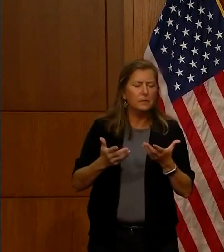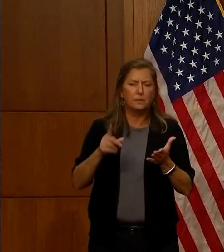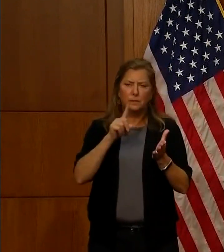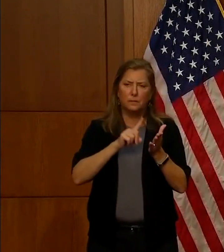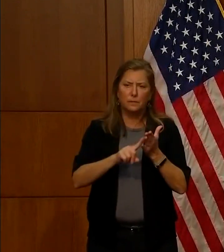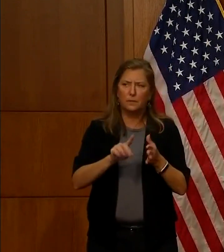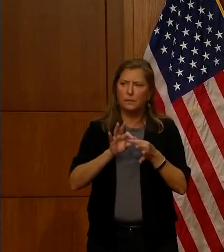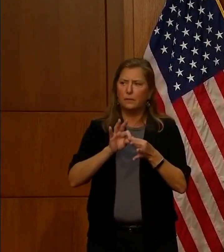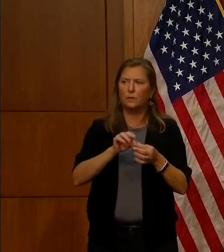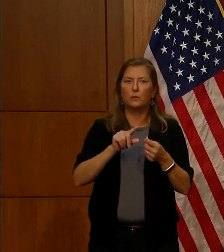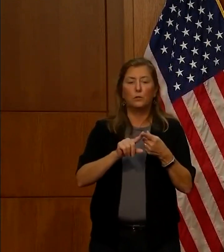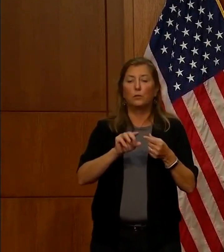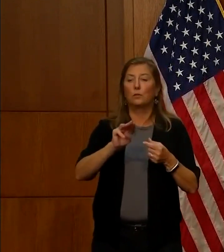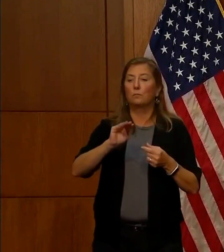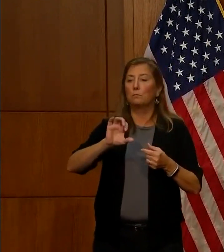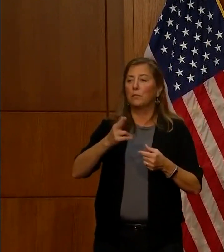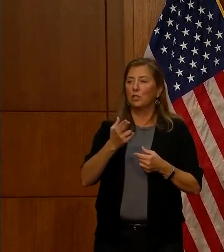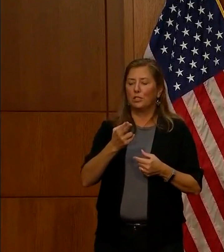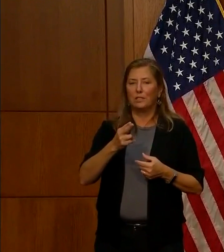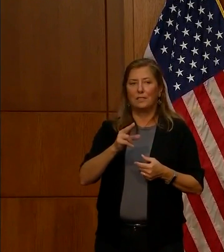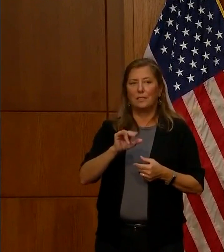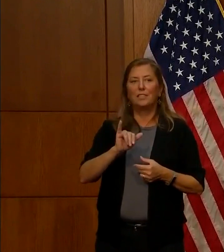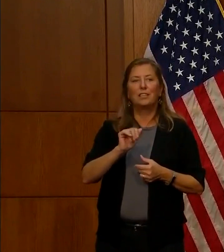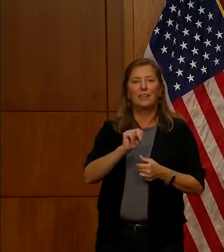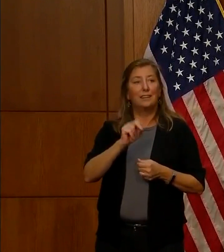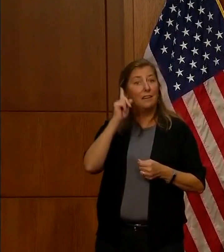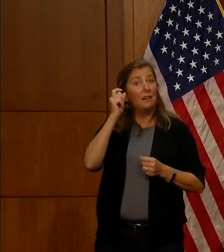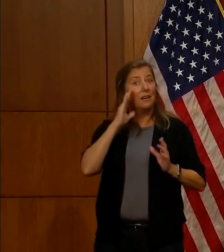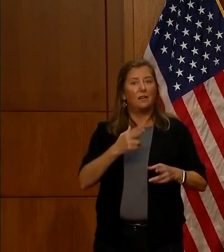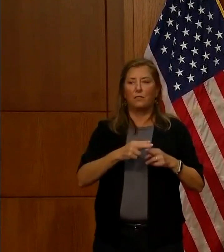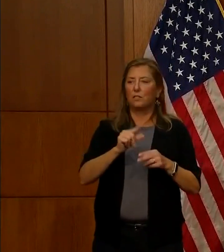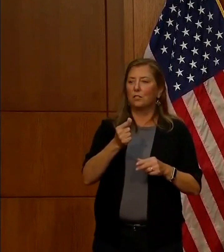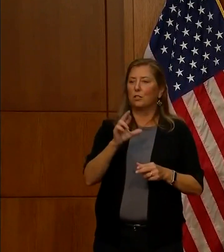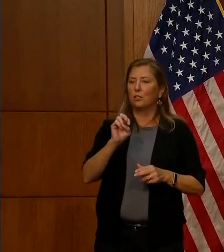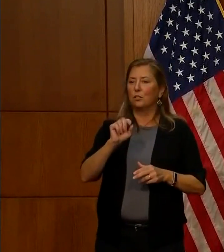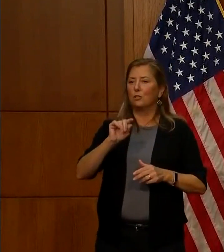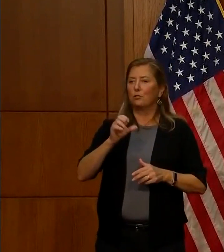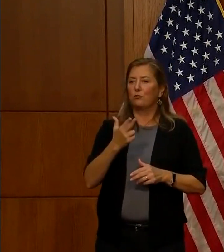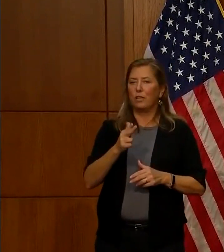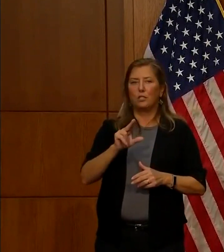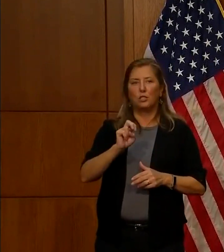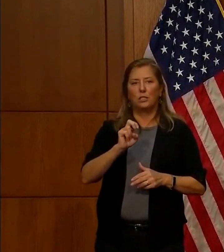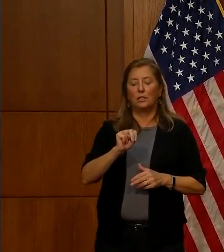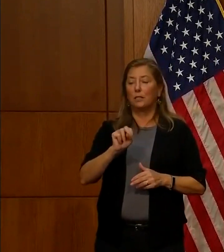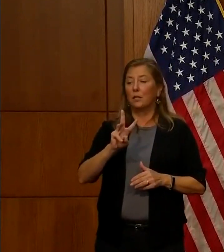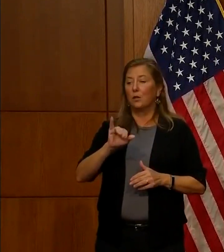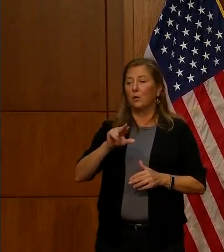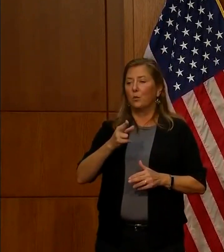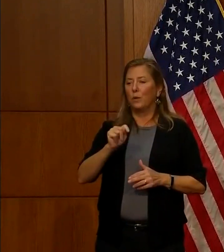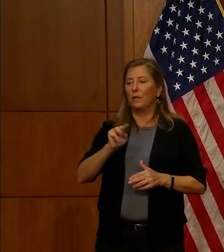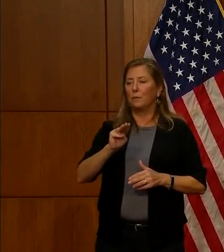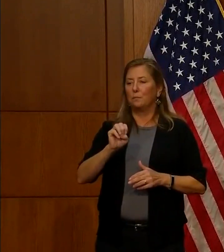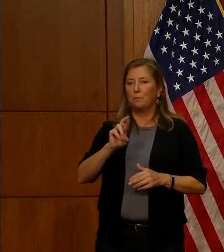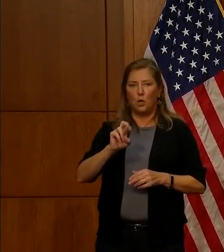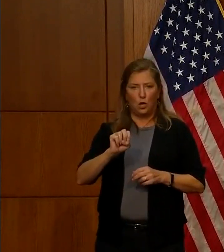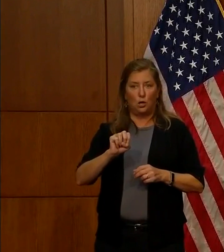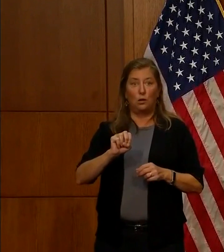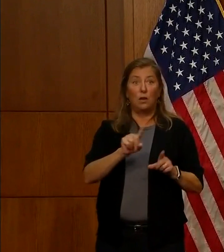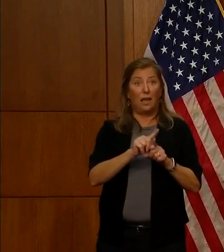THE ONGOING THREAT INVESTIGATION RELATED TO MISSION AND MISSION OF MICHIGAN